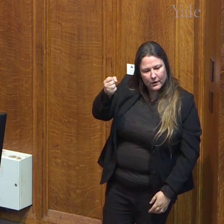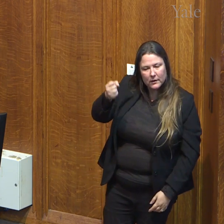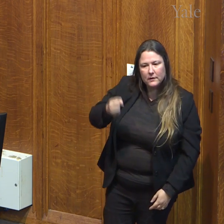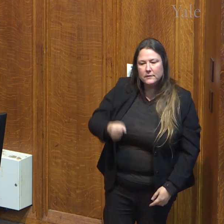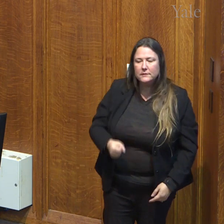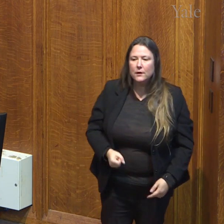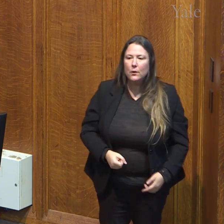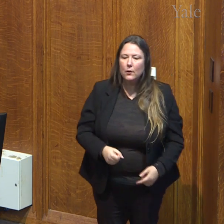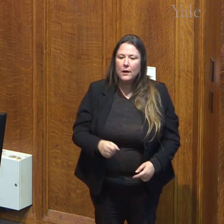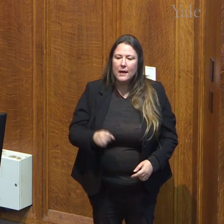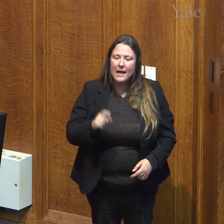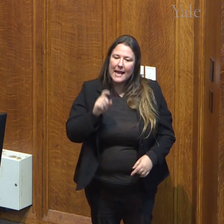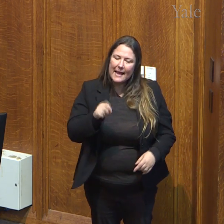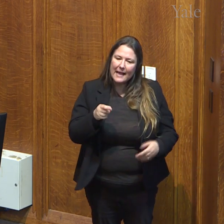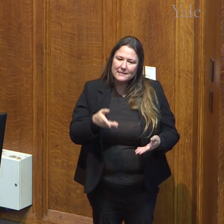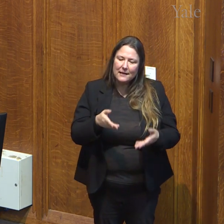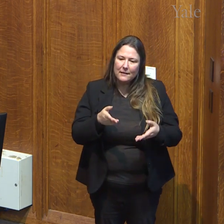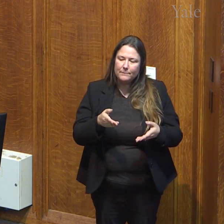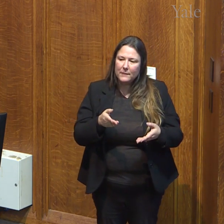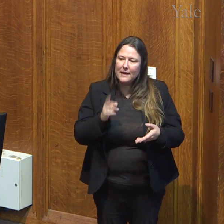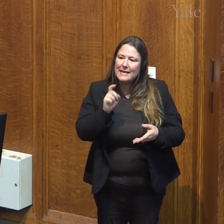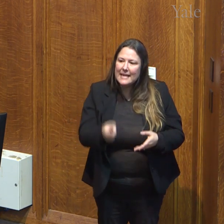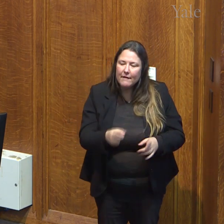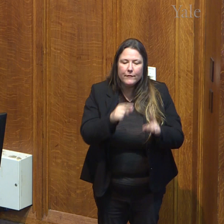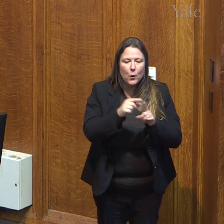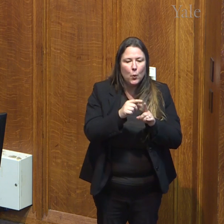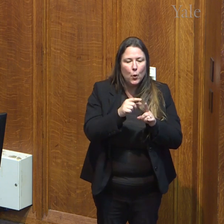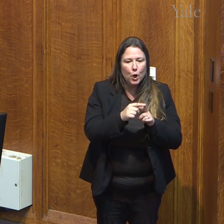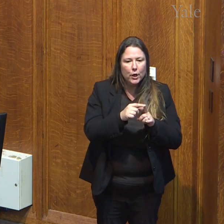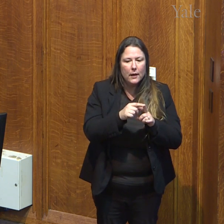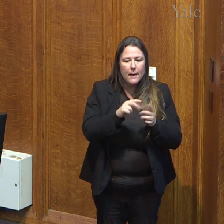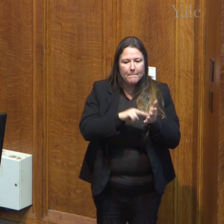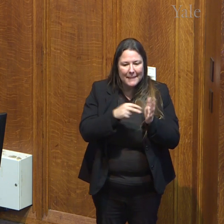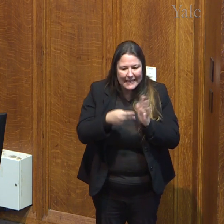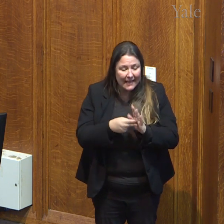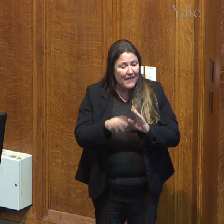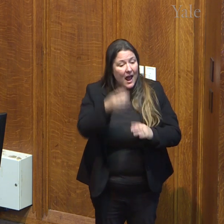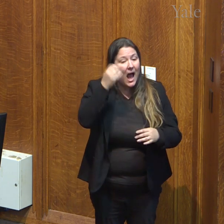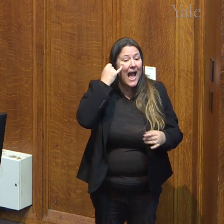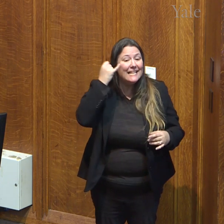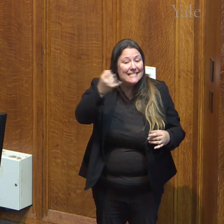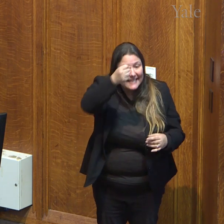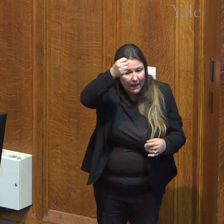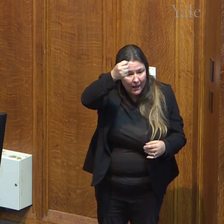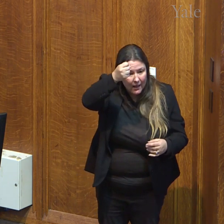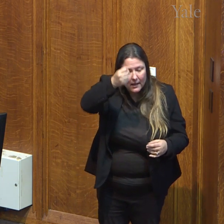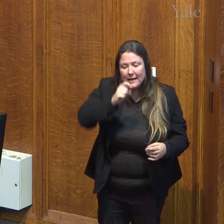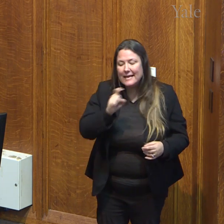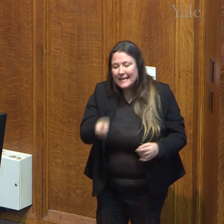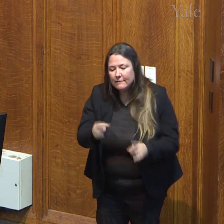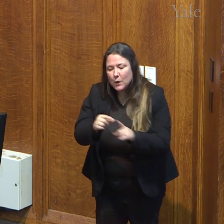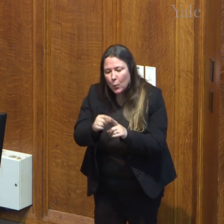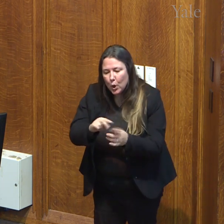meaning before the word can, in turn, become an effective interpreter of the idea, or what John Locke